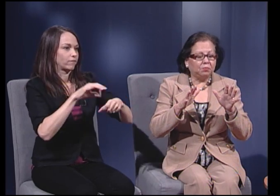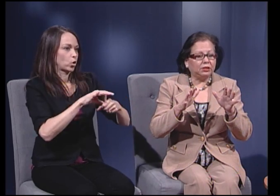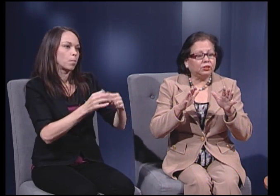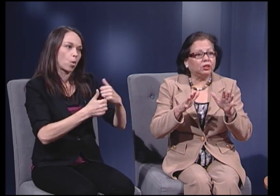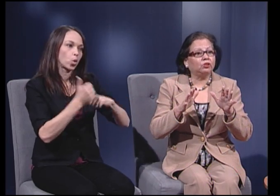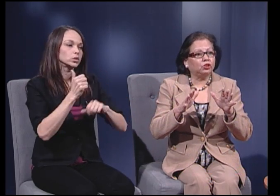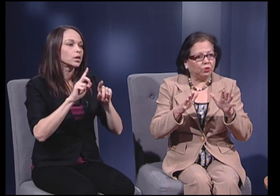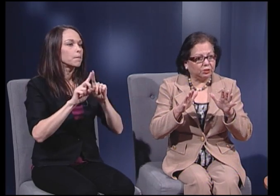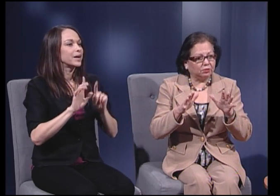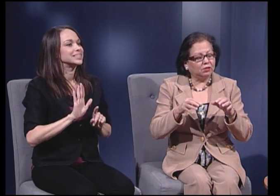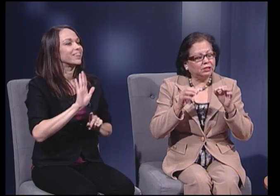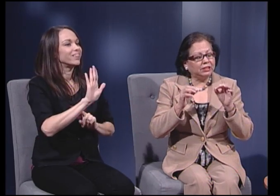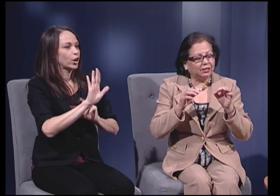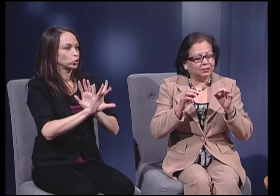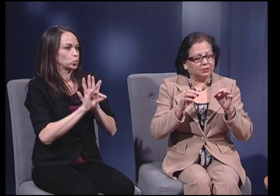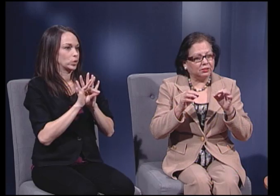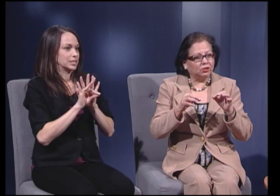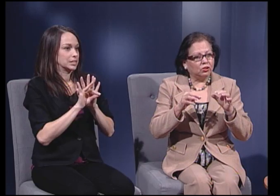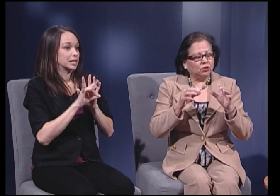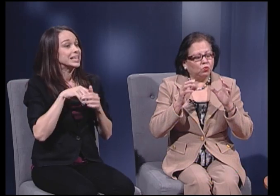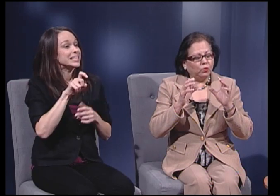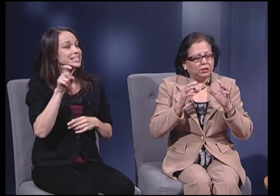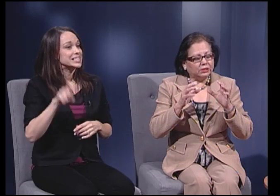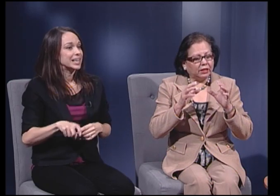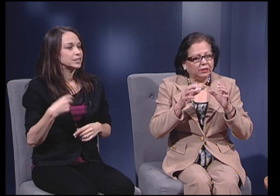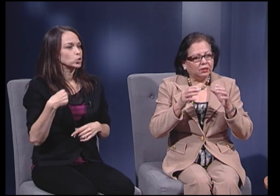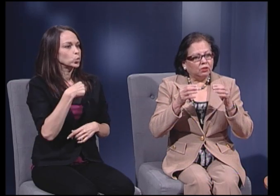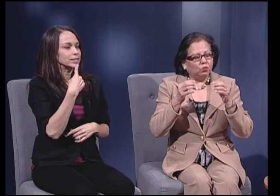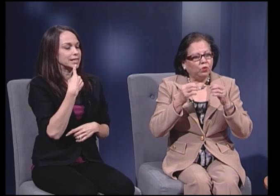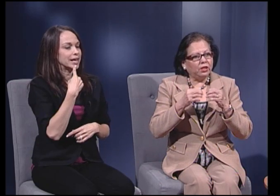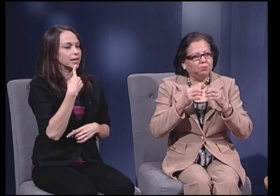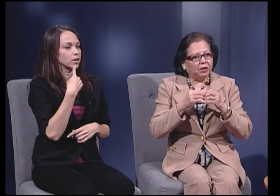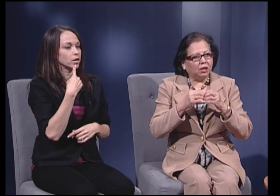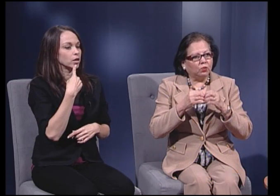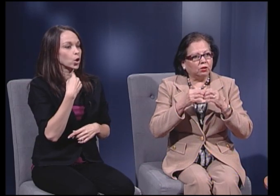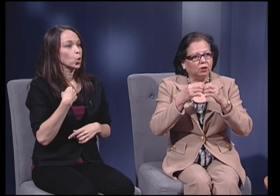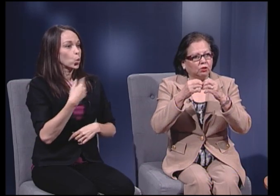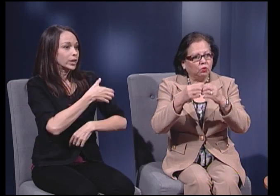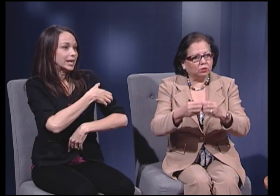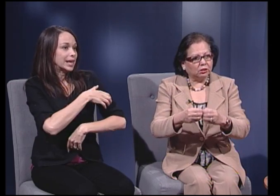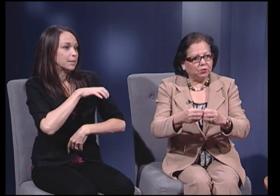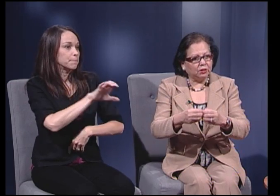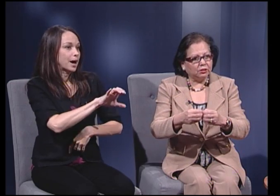But it's their choice. In Texas, we say, "We empower our local communities